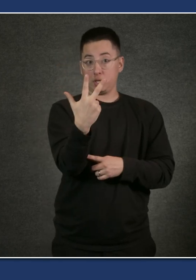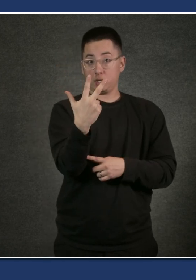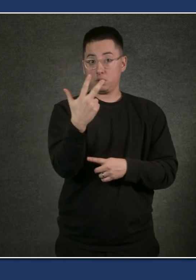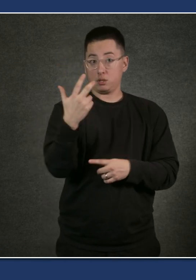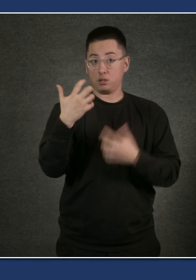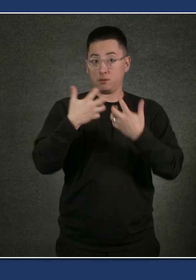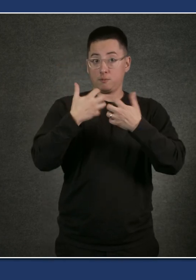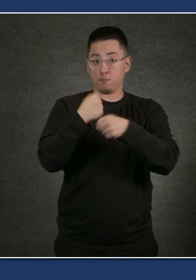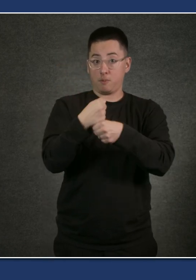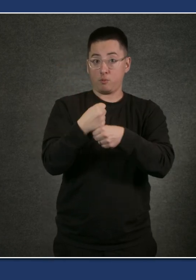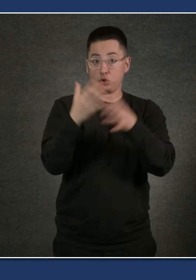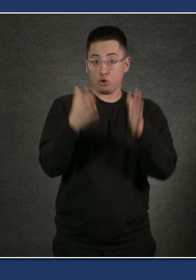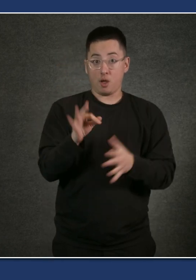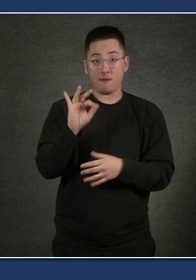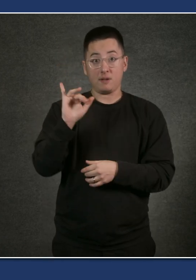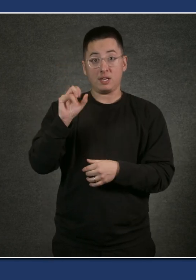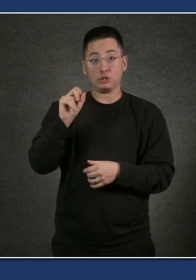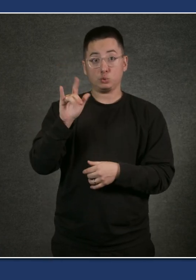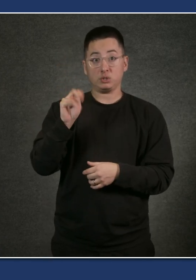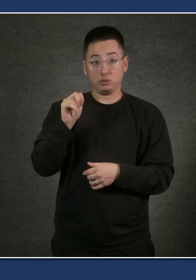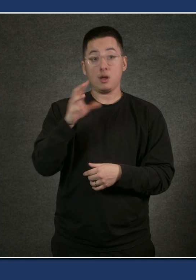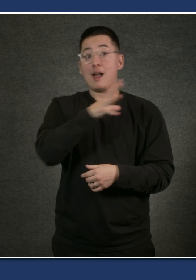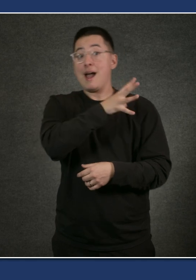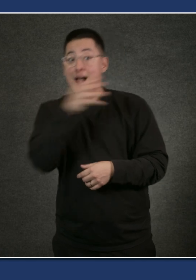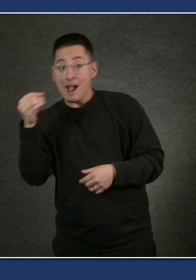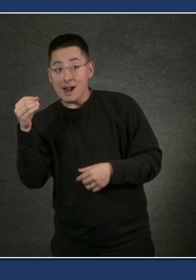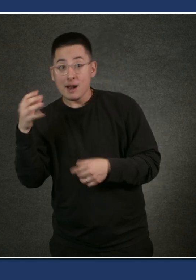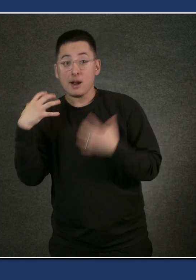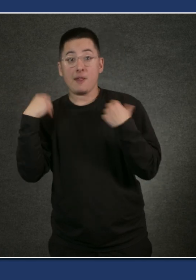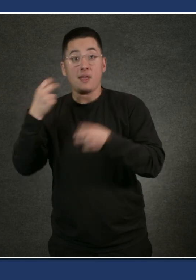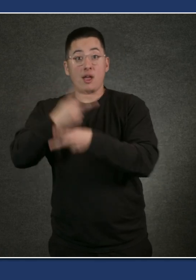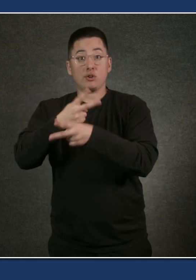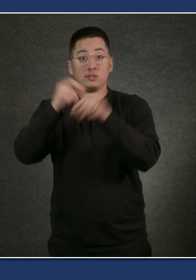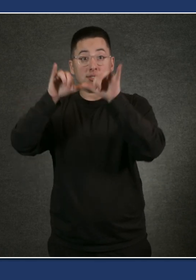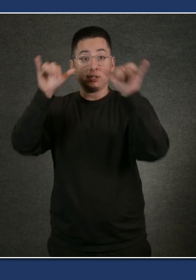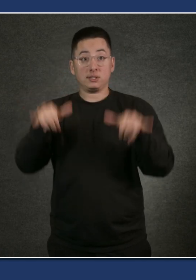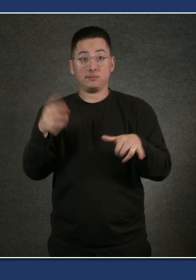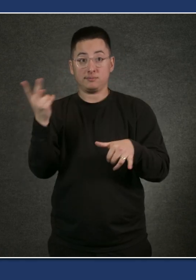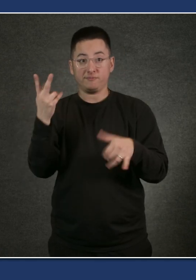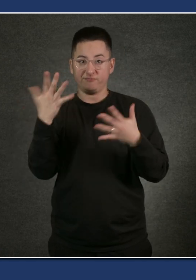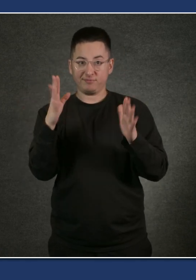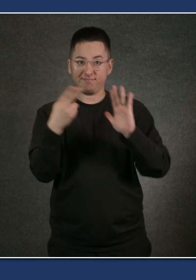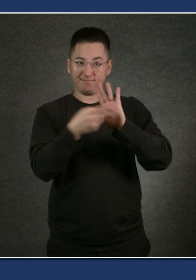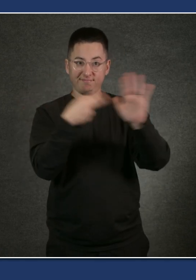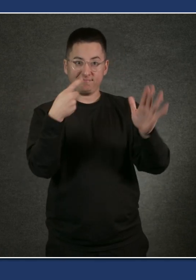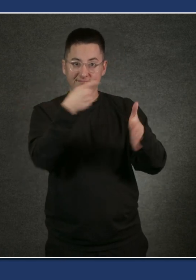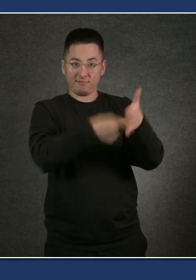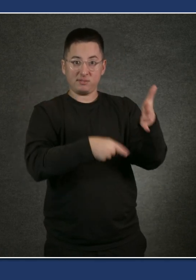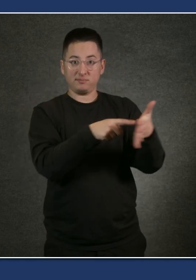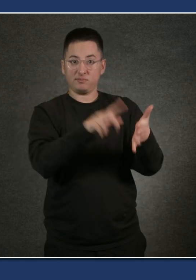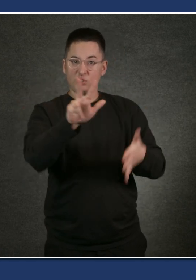system have attached a price tag of $380 per vial